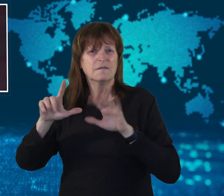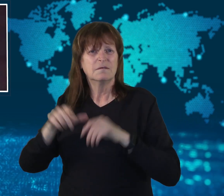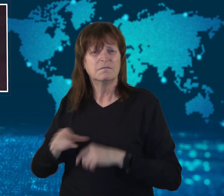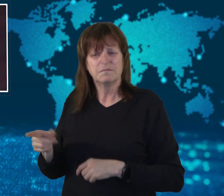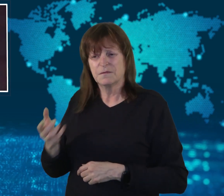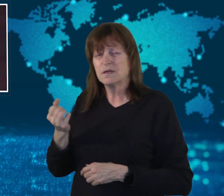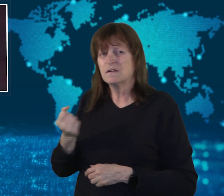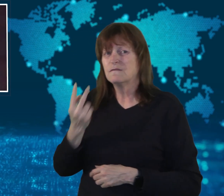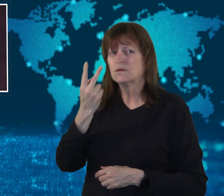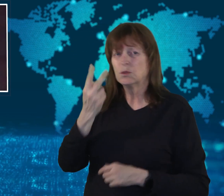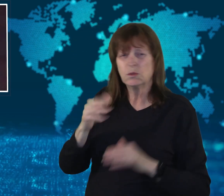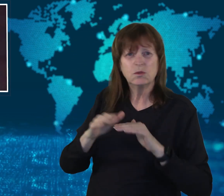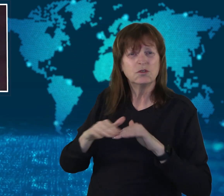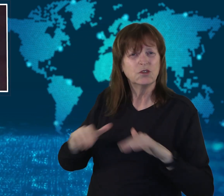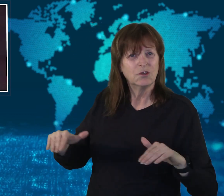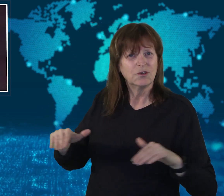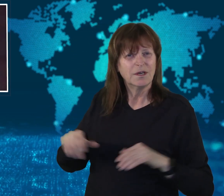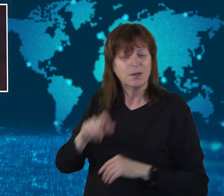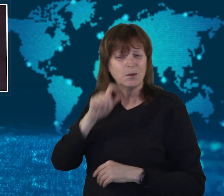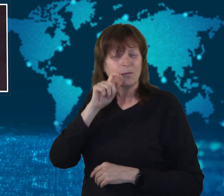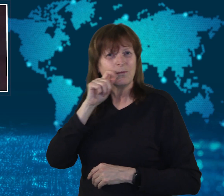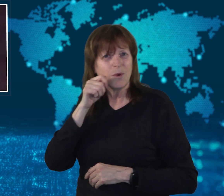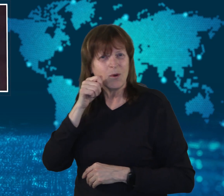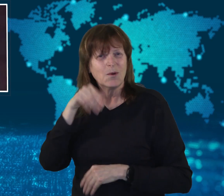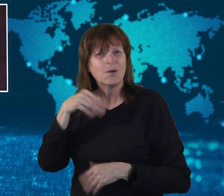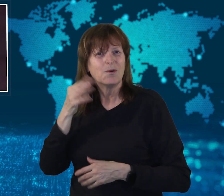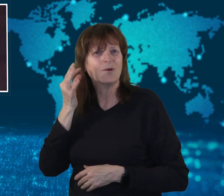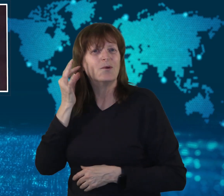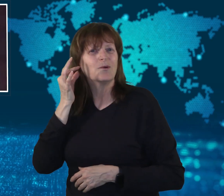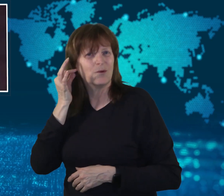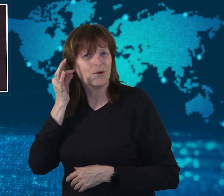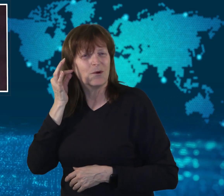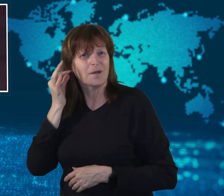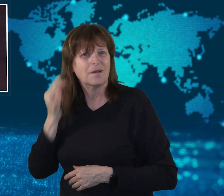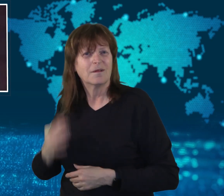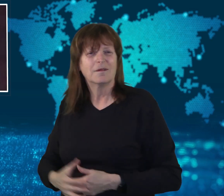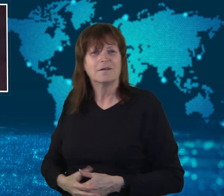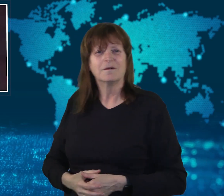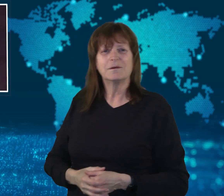Sun was 37 years old. She had two children, a boy and a girl.